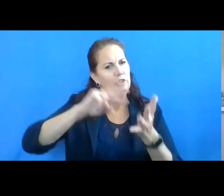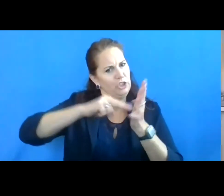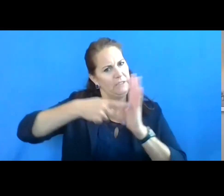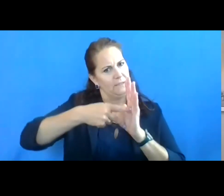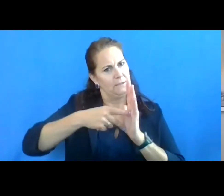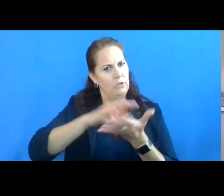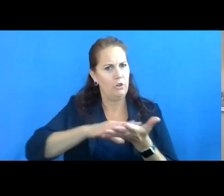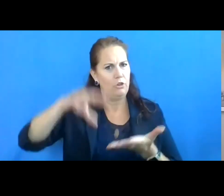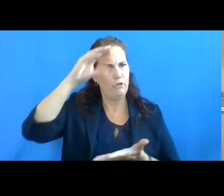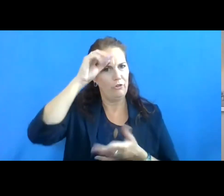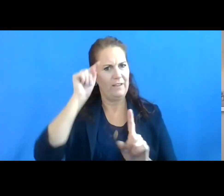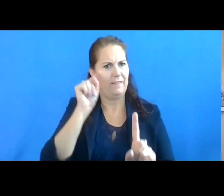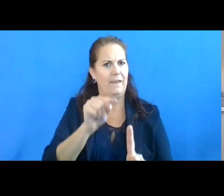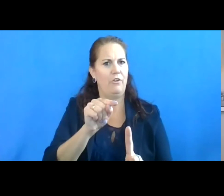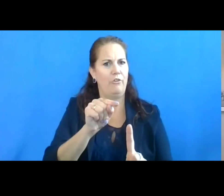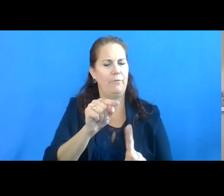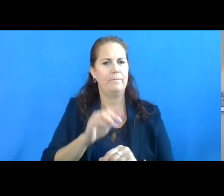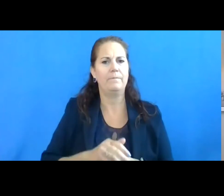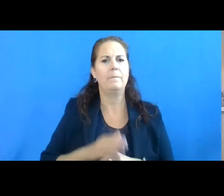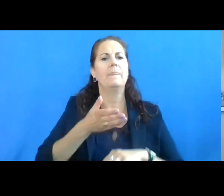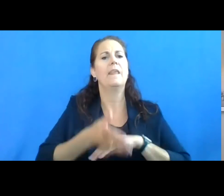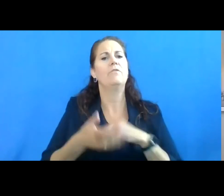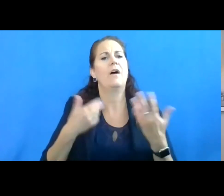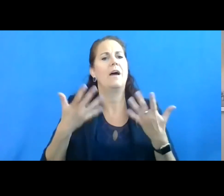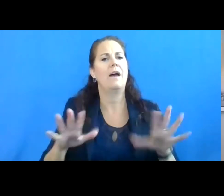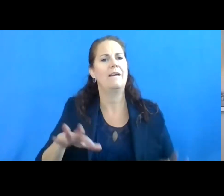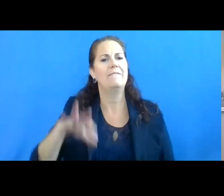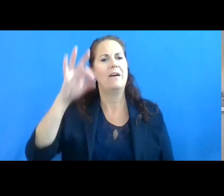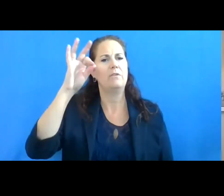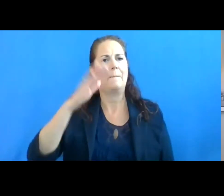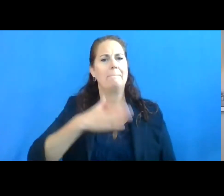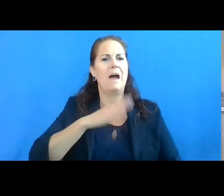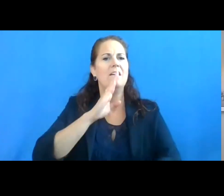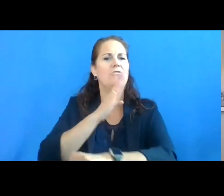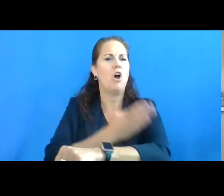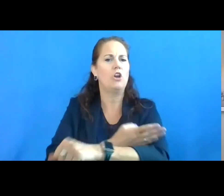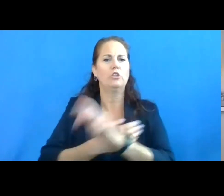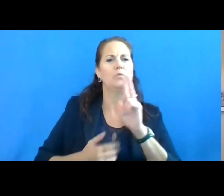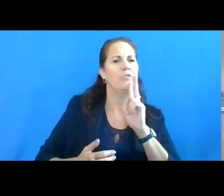After I had found out, my daughters were three and seven at the time.